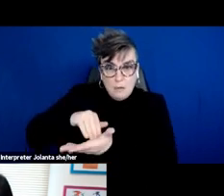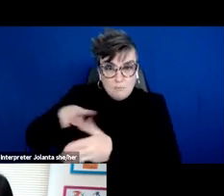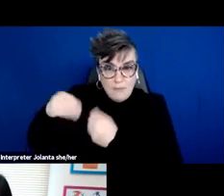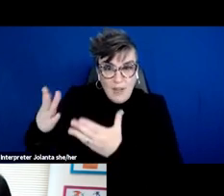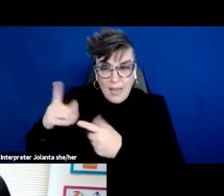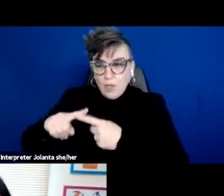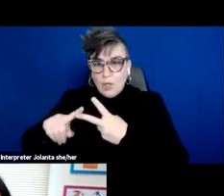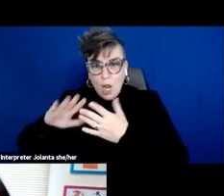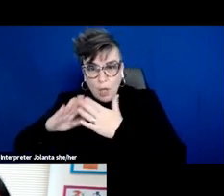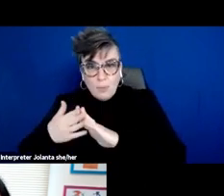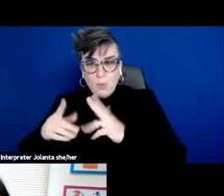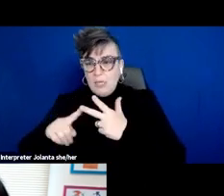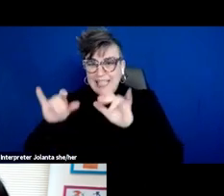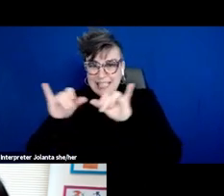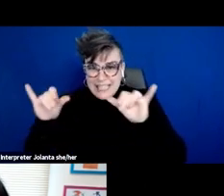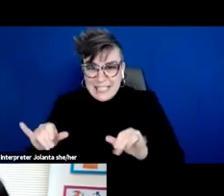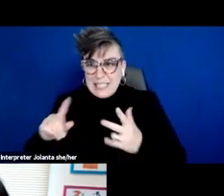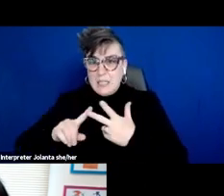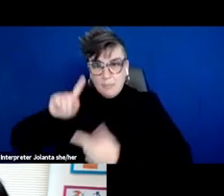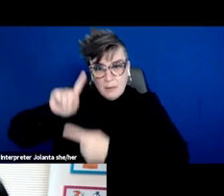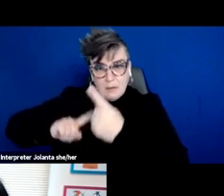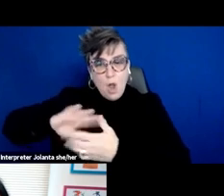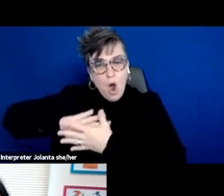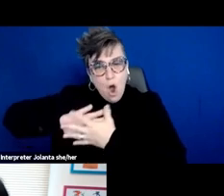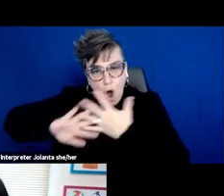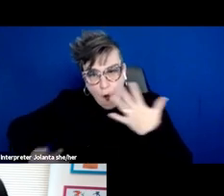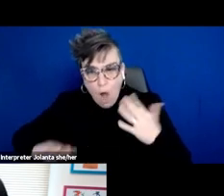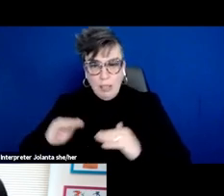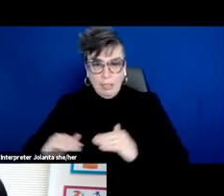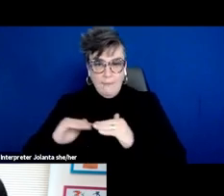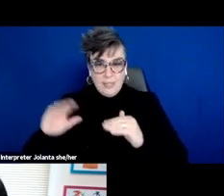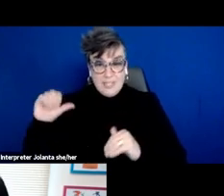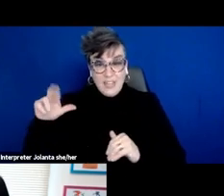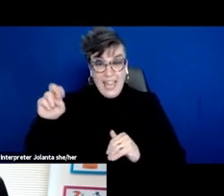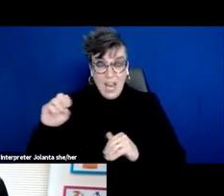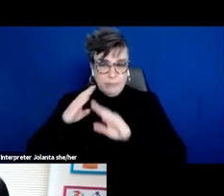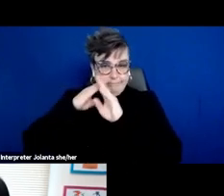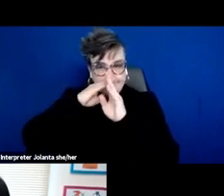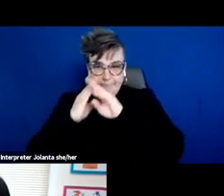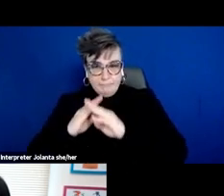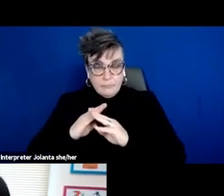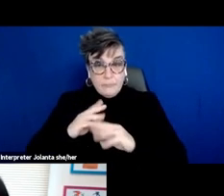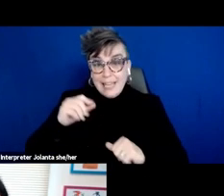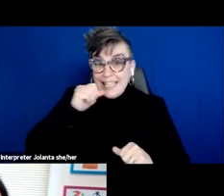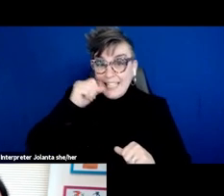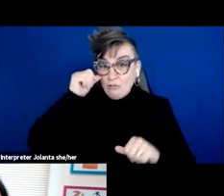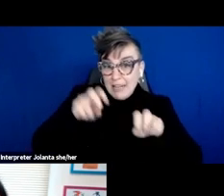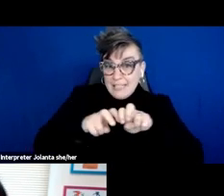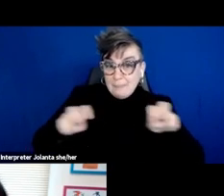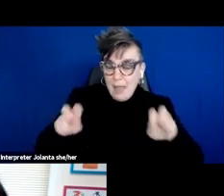I think our panelists yesterday did a really tremendous job highlighting many of those.